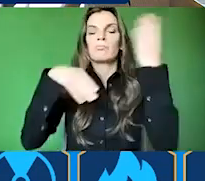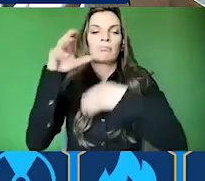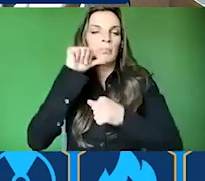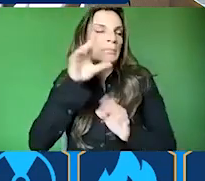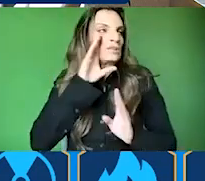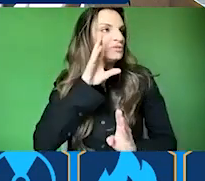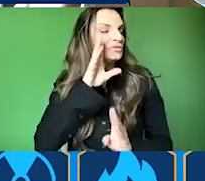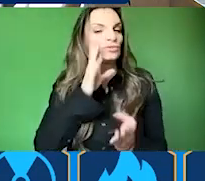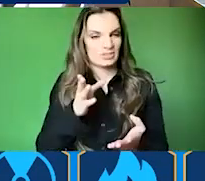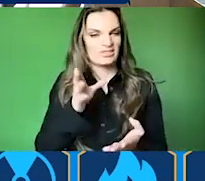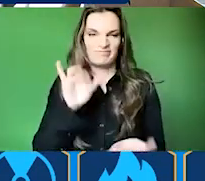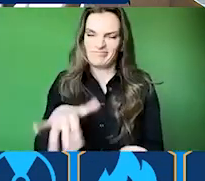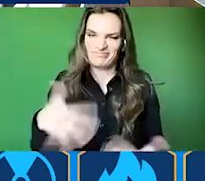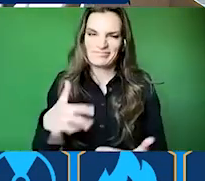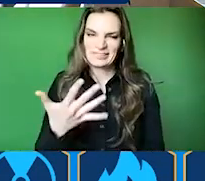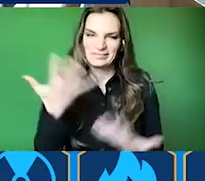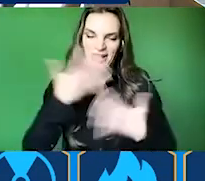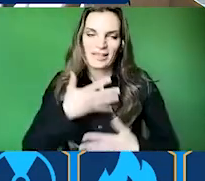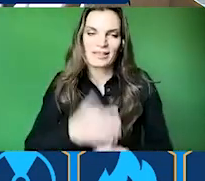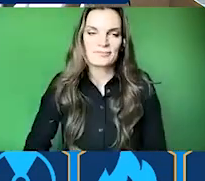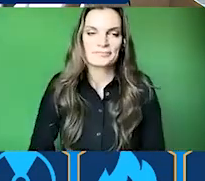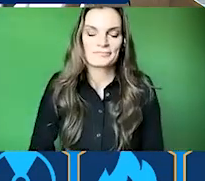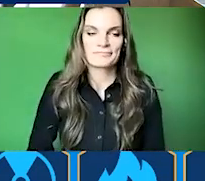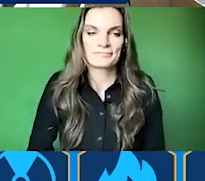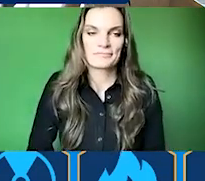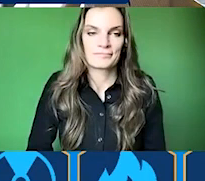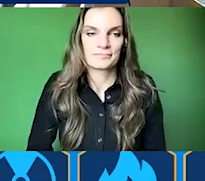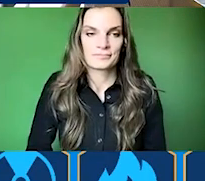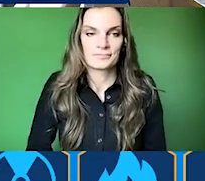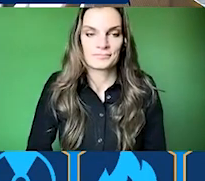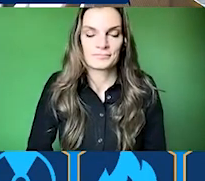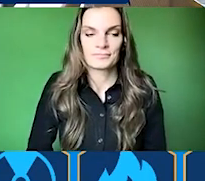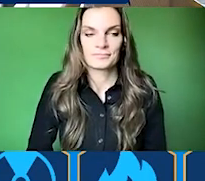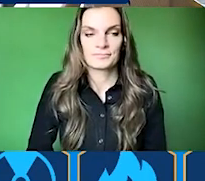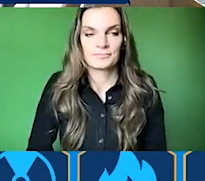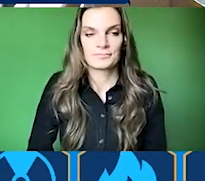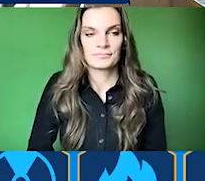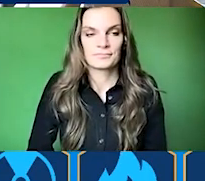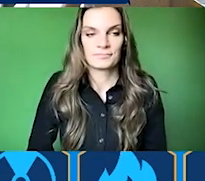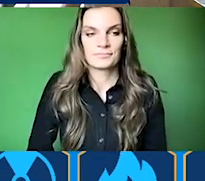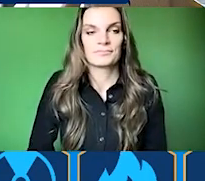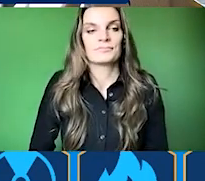sad. So when it comes to discharge and congregate care